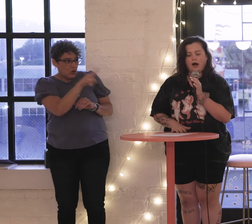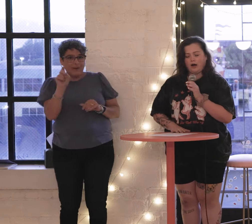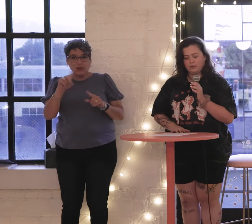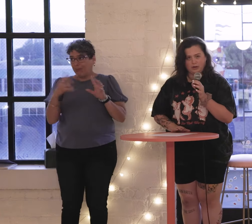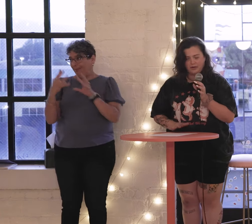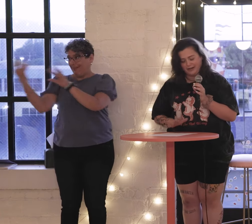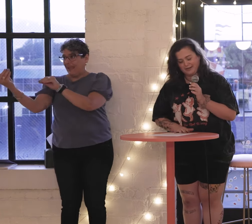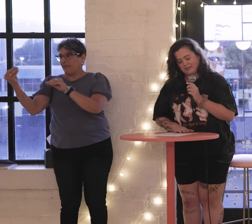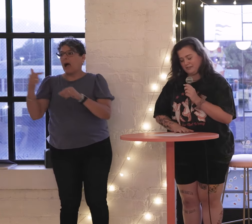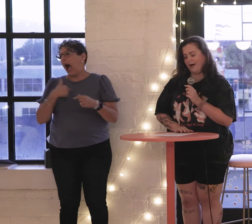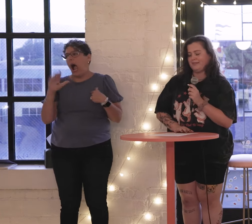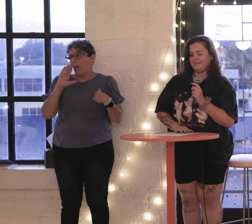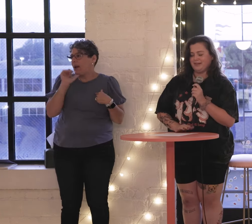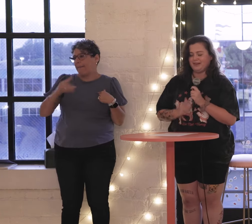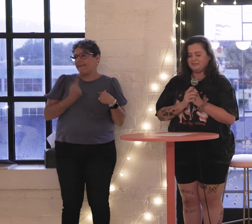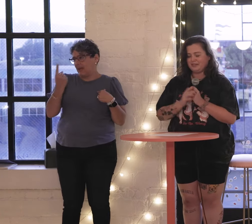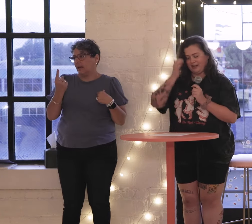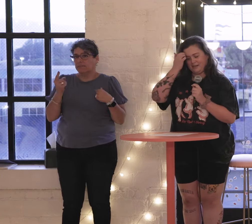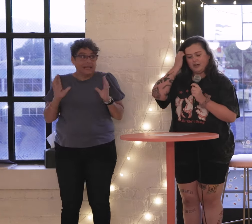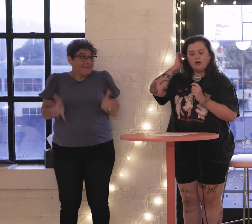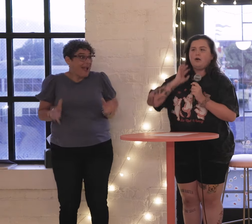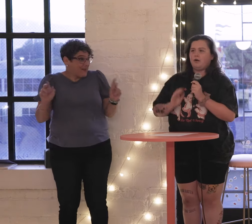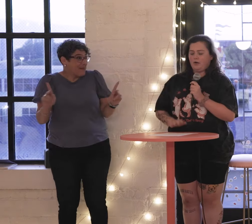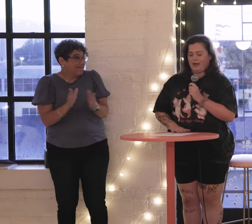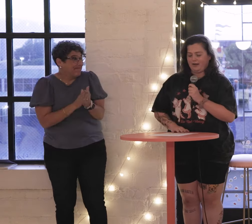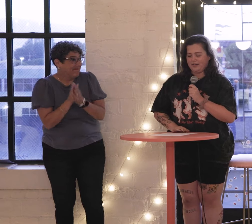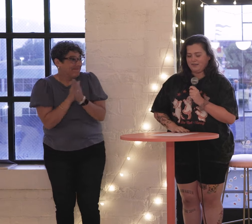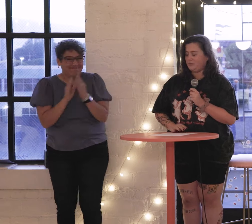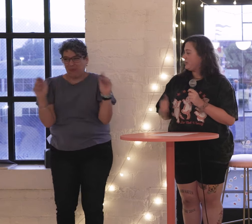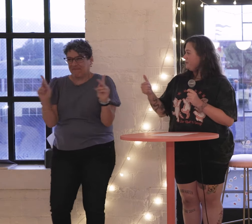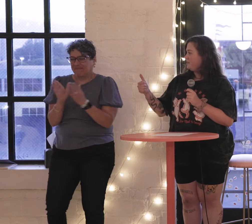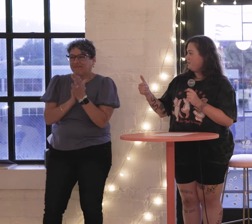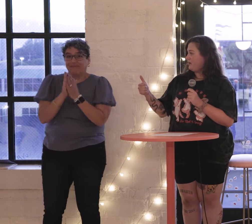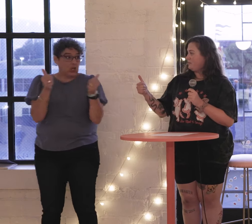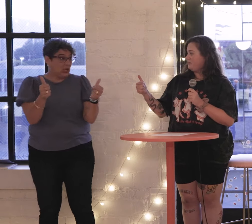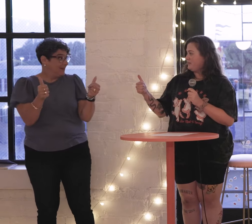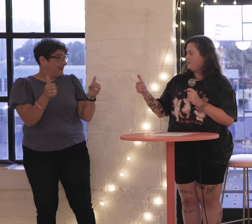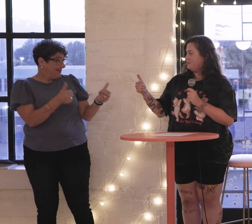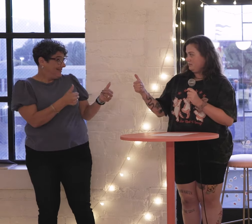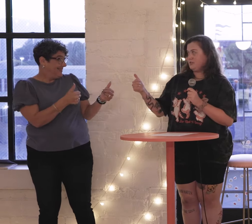I will not be offended. That's fine. But yeah, okay. We're good, ready?